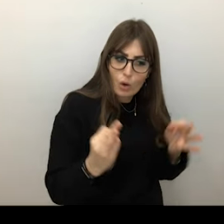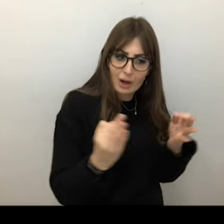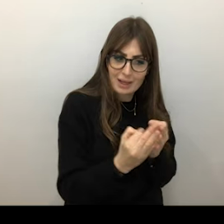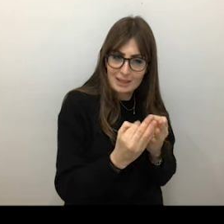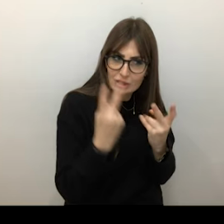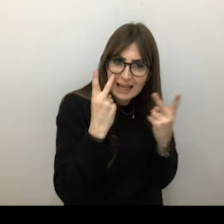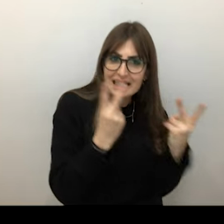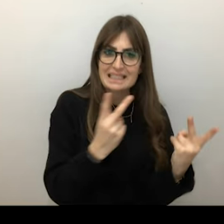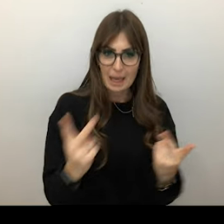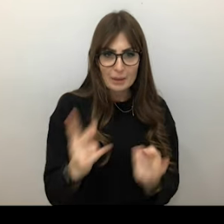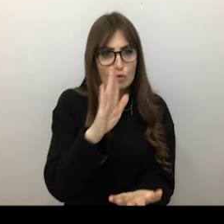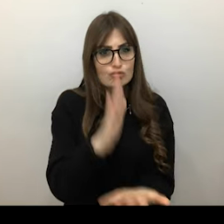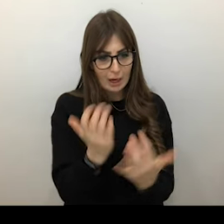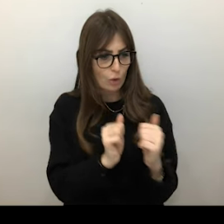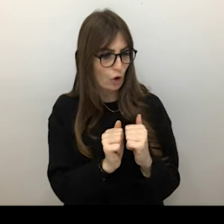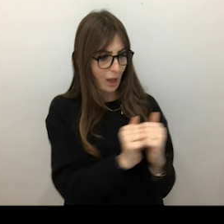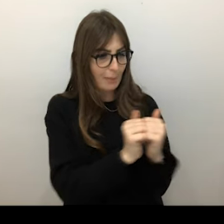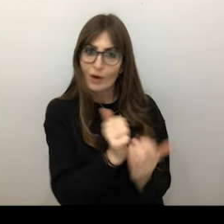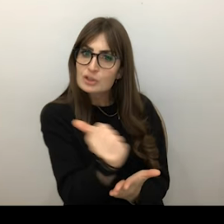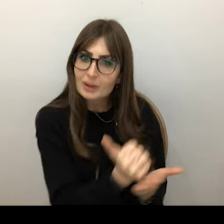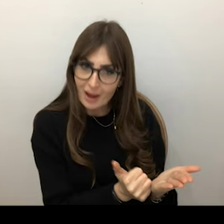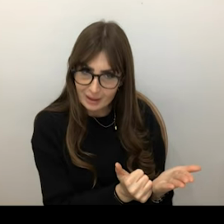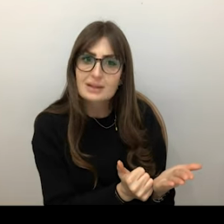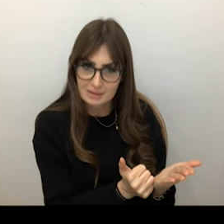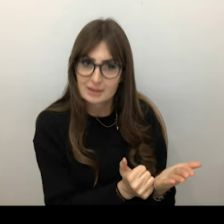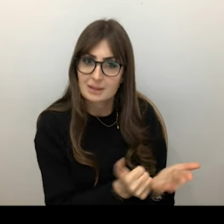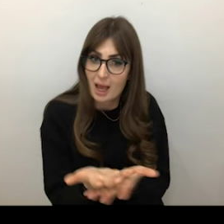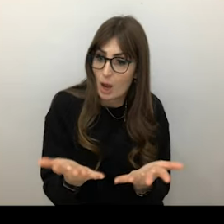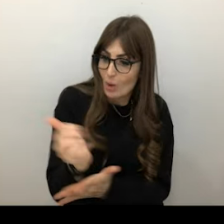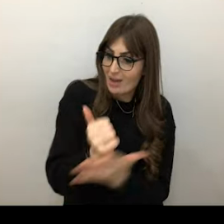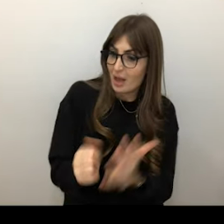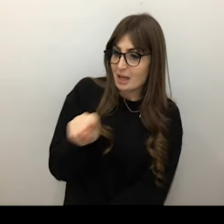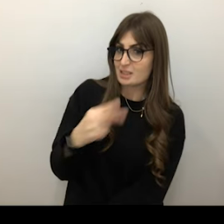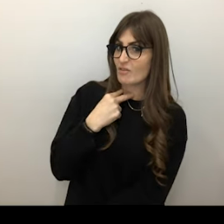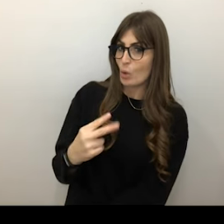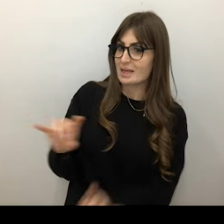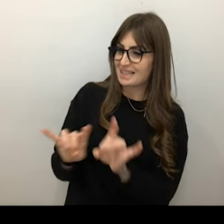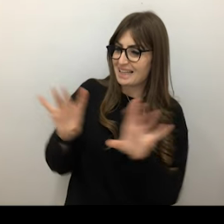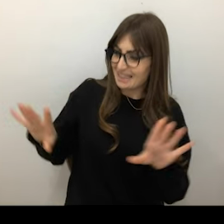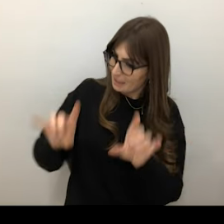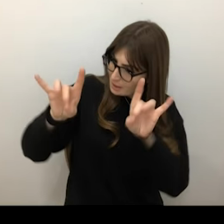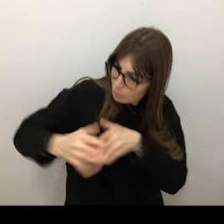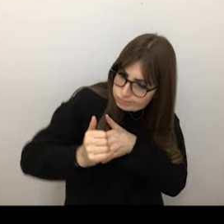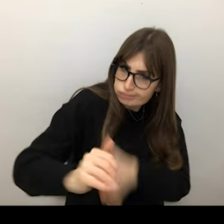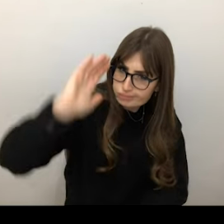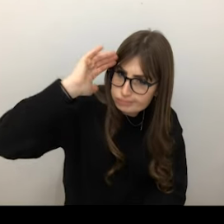that can demonstrate real collaboration with artists and where the artist voice is clearly driving both the project